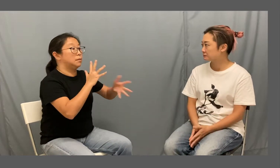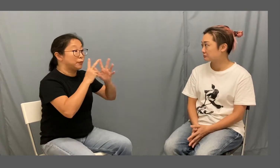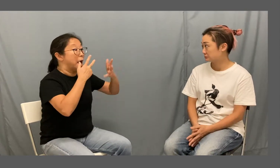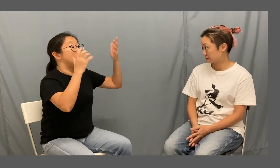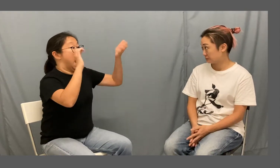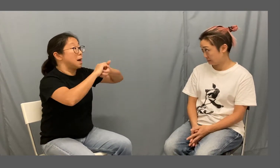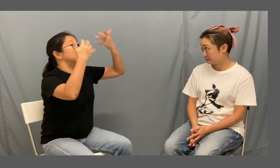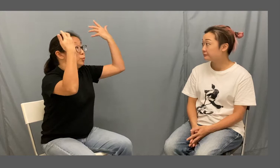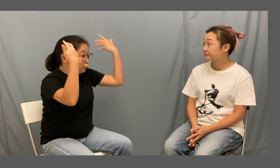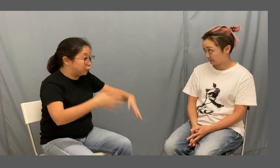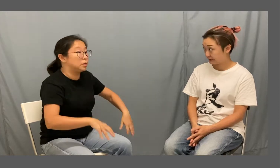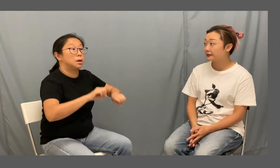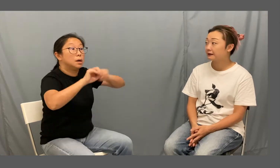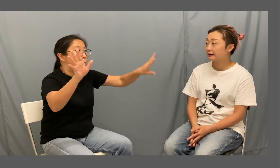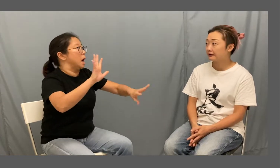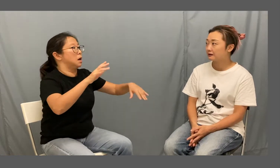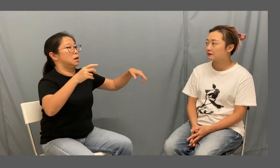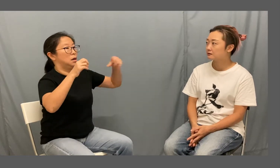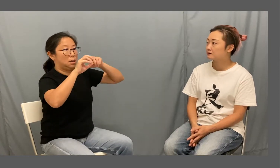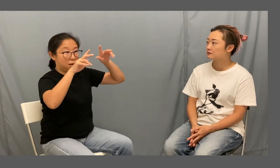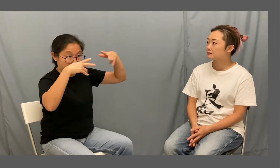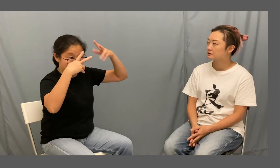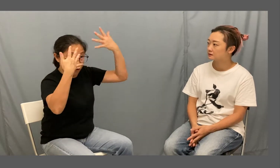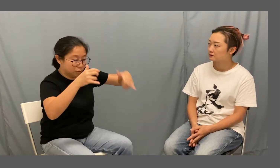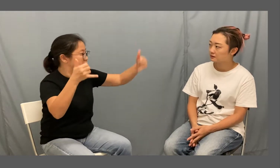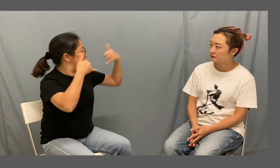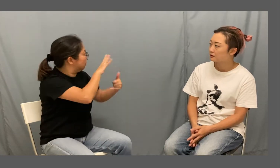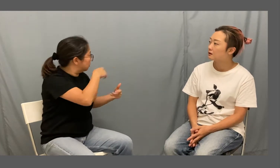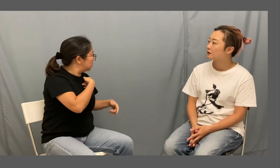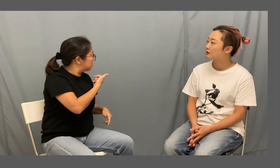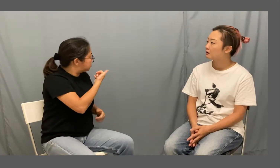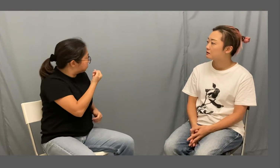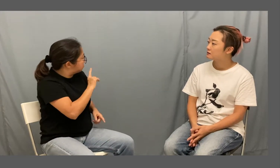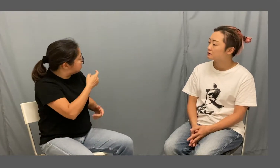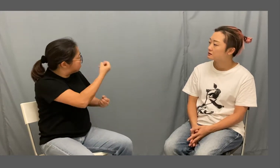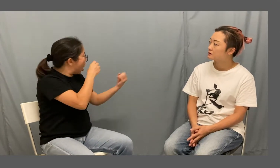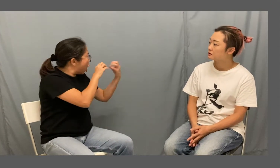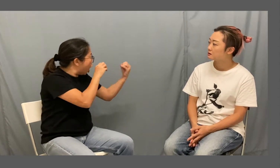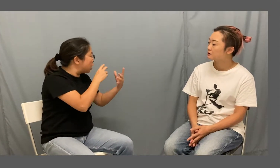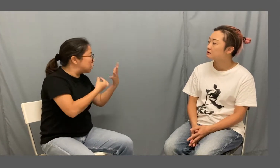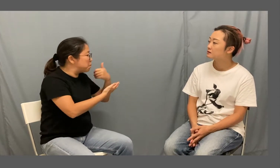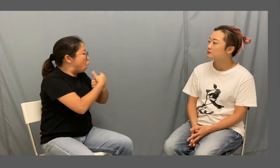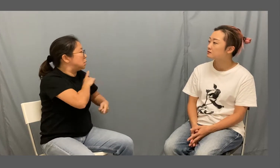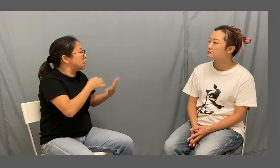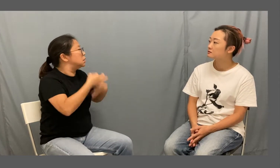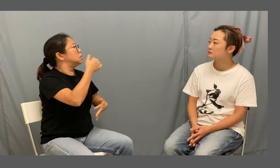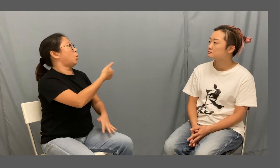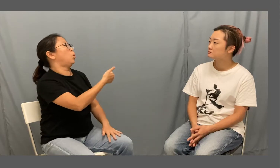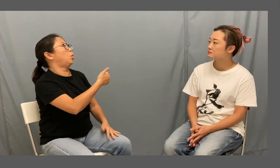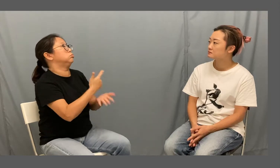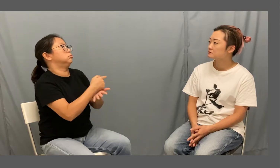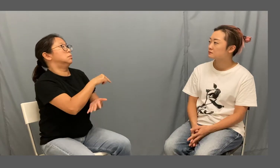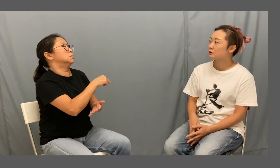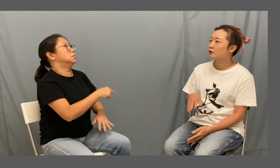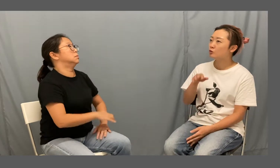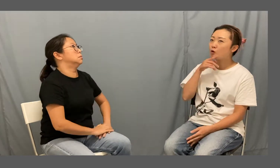Lisa: Don't just go away after a job Teamwork and self-improvement build on debriefing Don't forget that